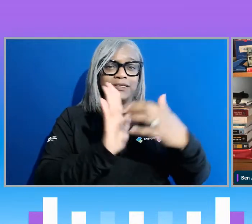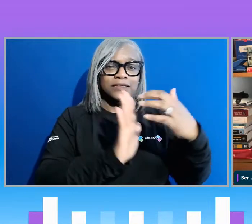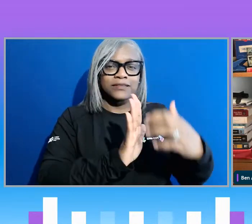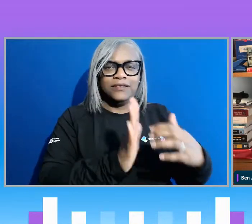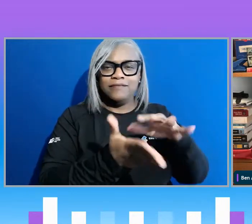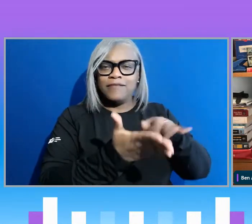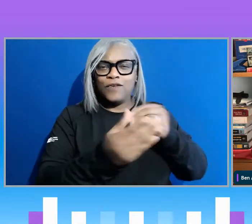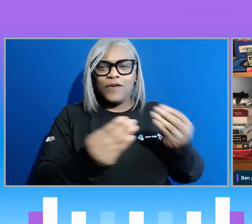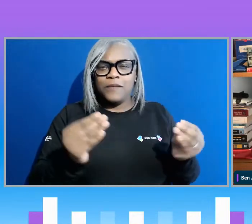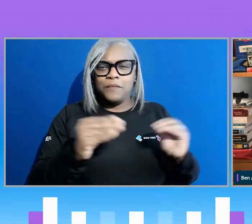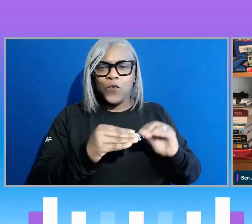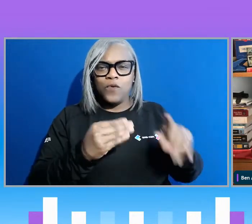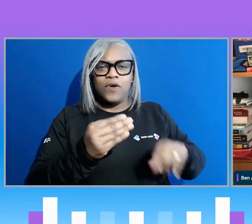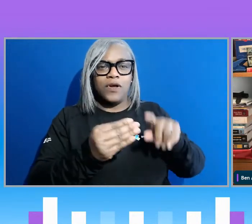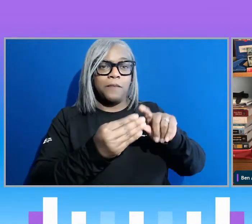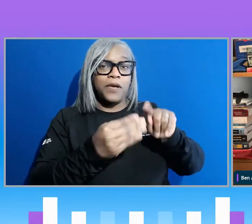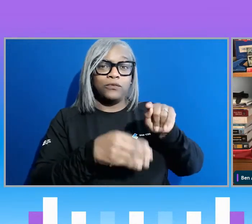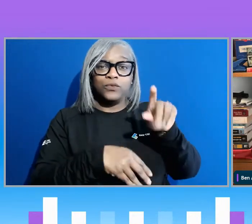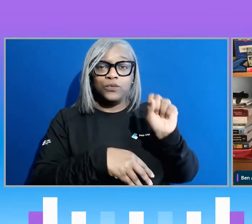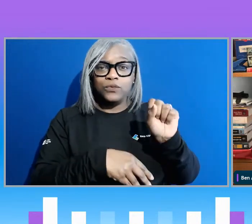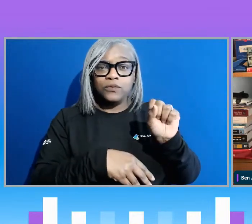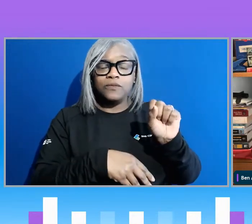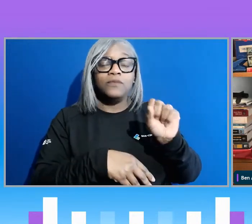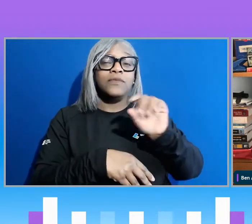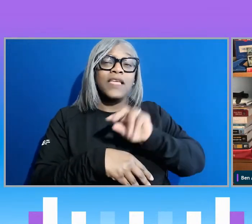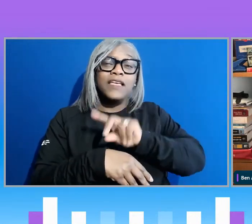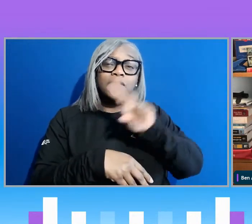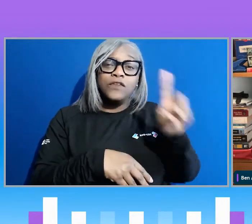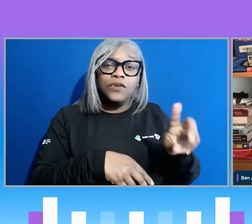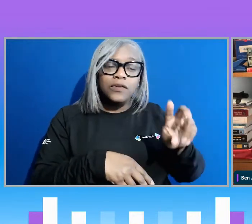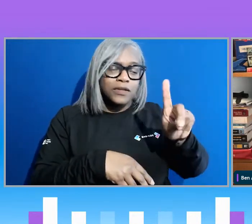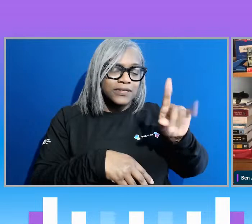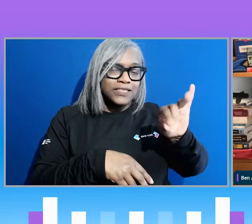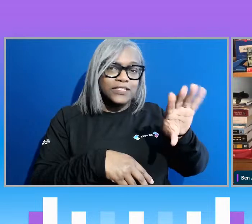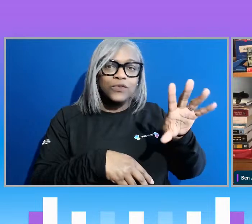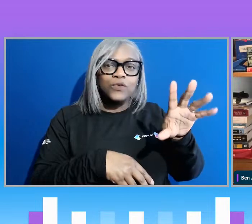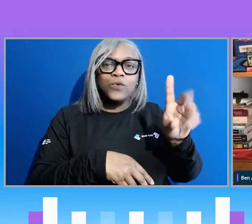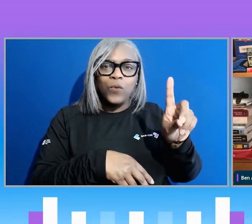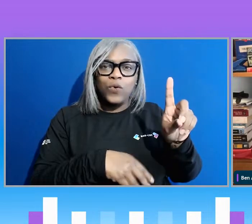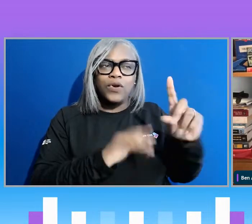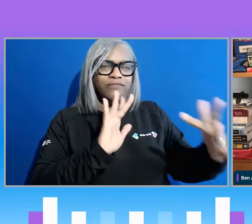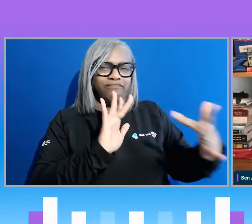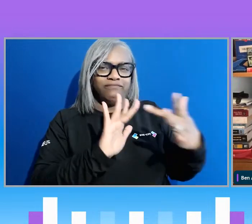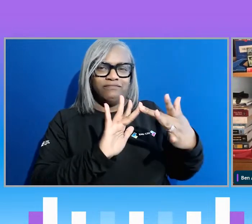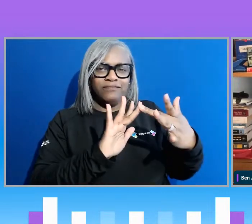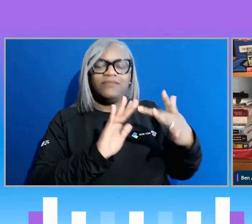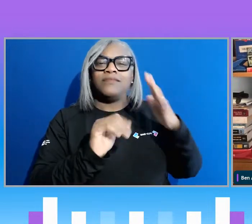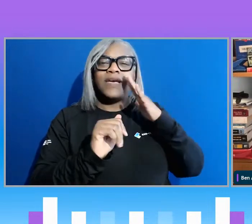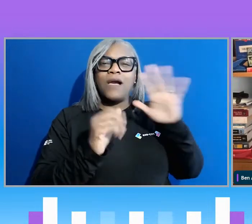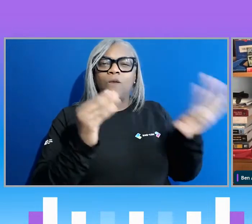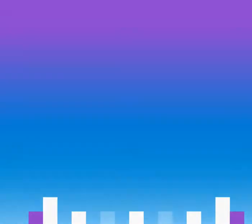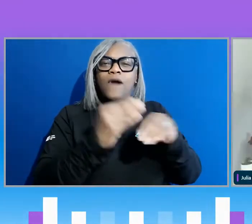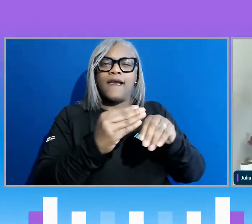about the tool if you follow up in discord as well. I might be able to dig out some resources